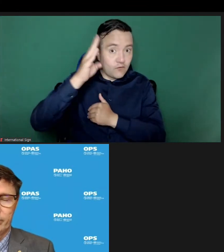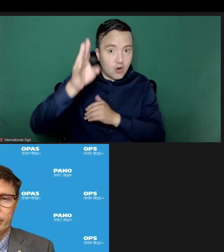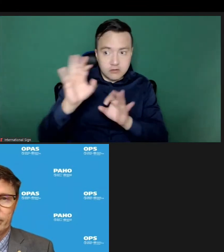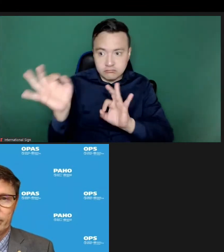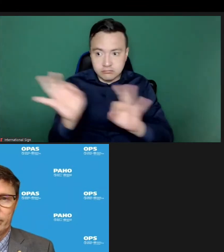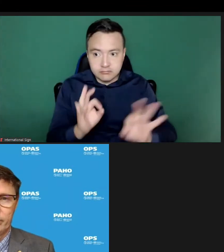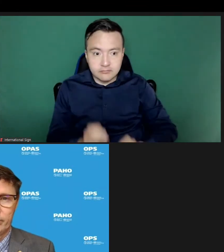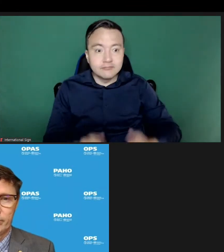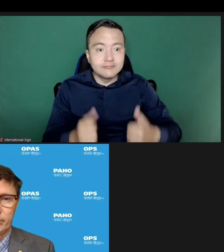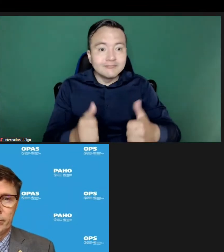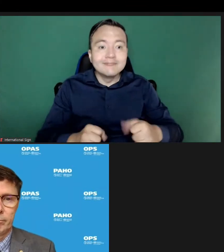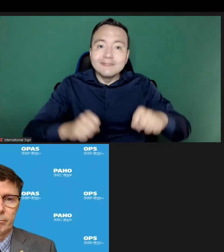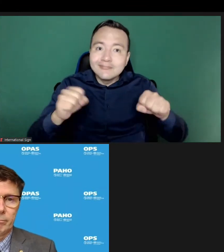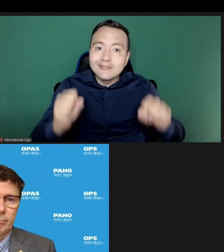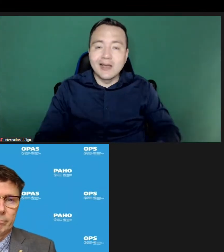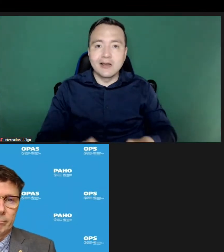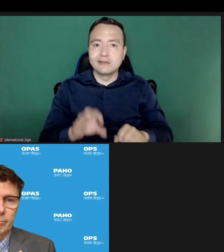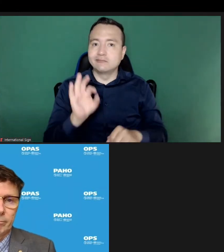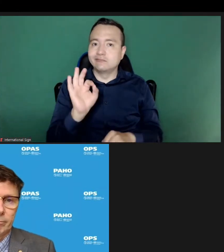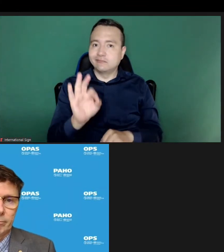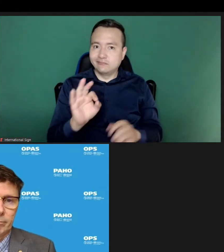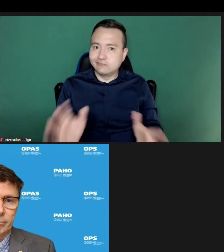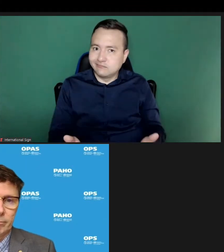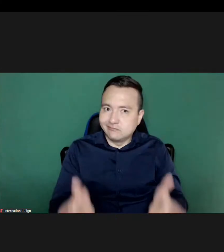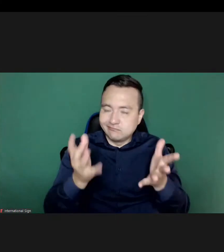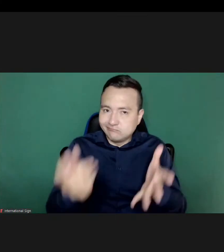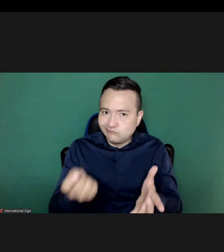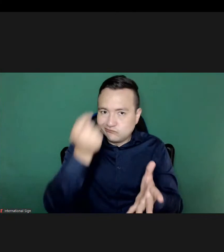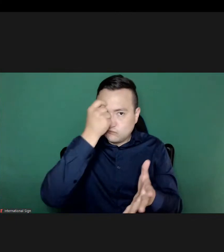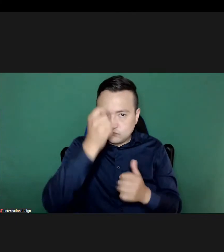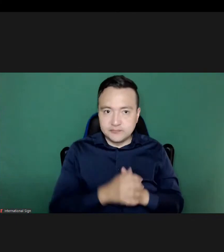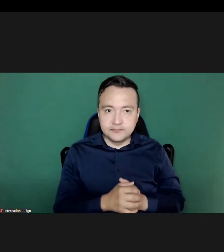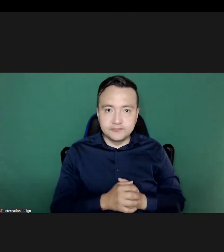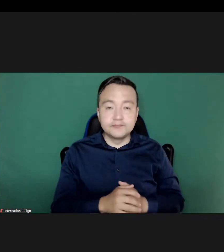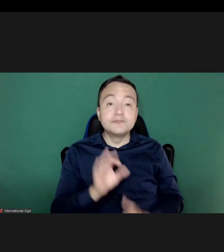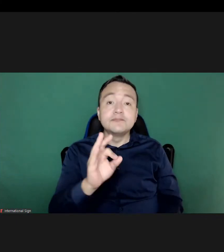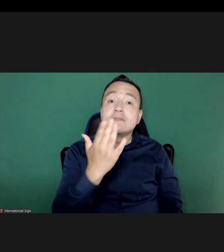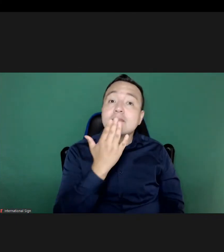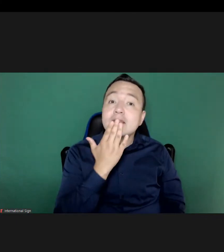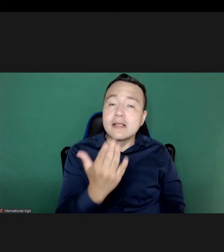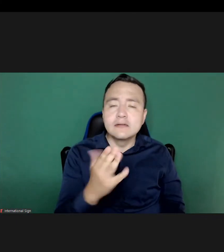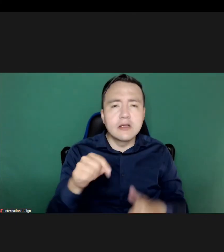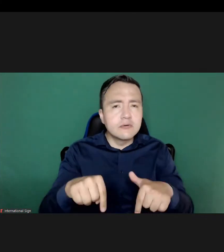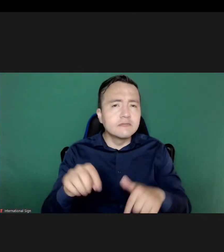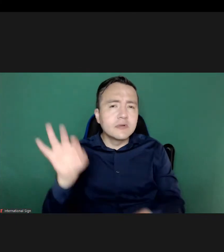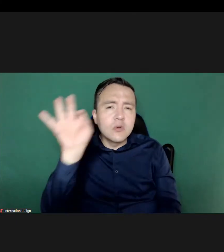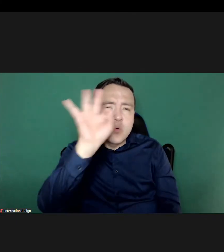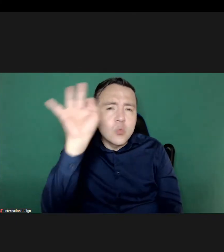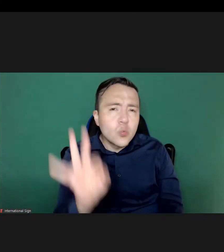And so we'll conclude with one last question, which I think has been highlighted in several of the presentations.